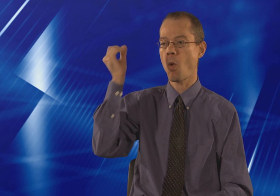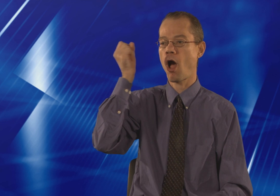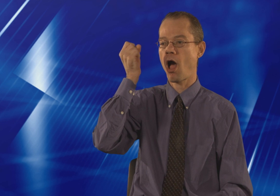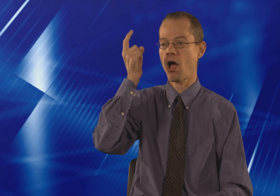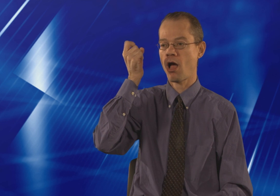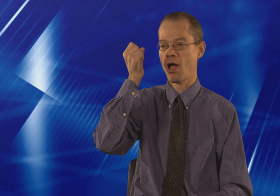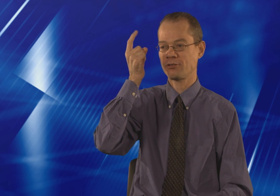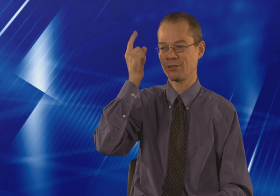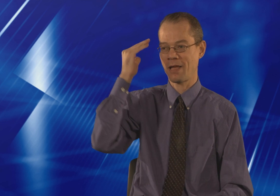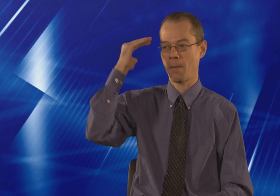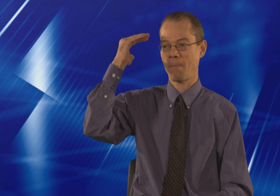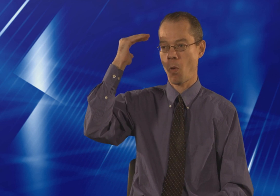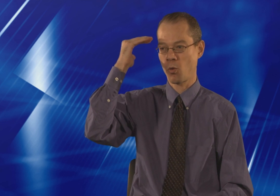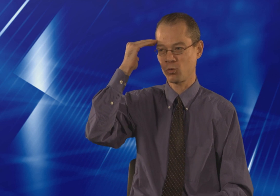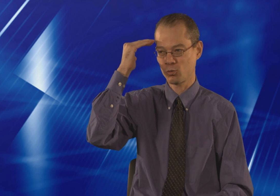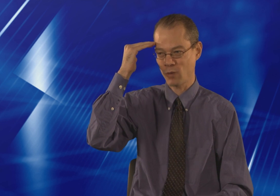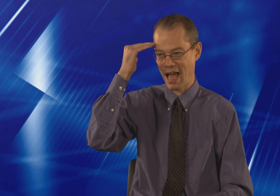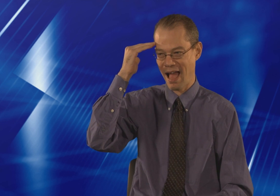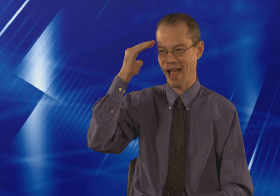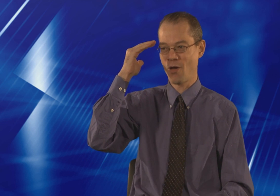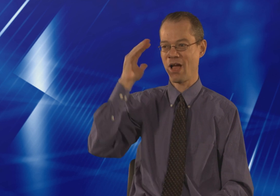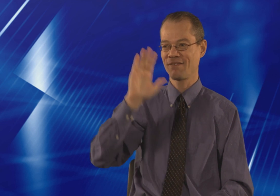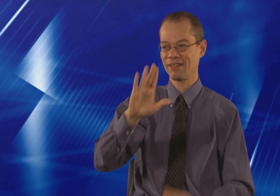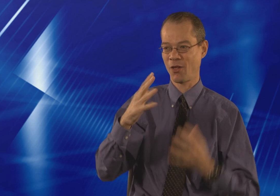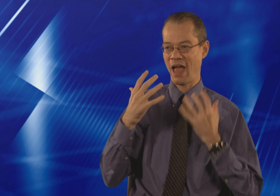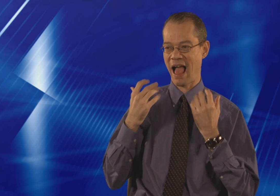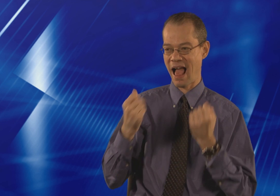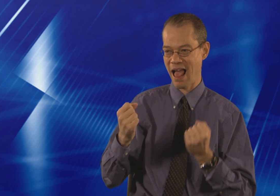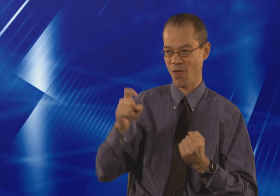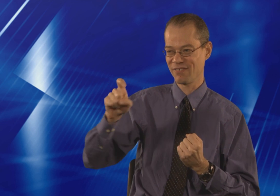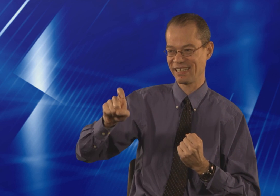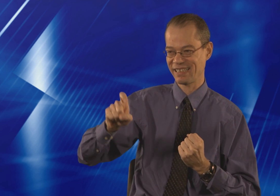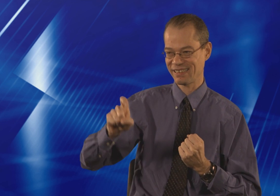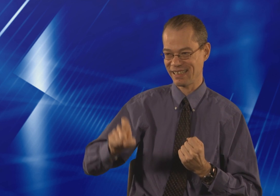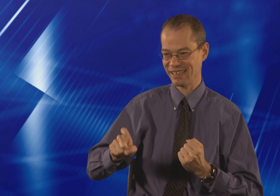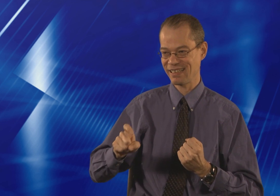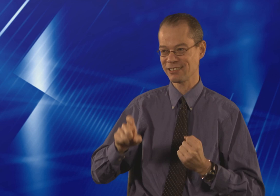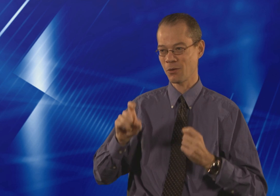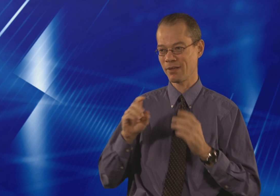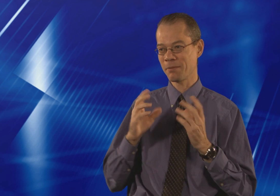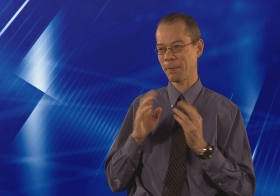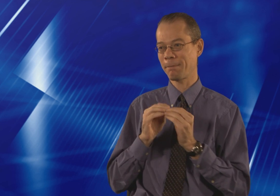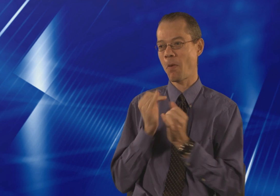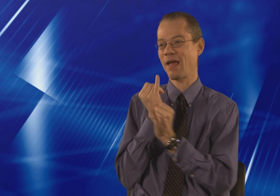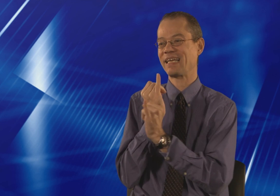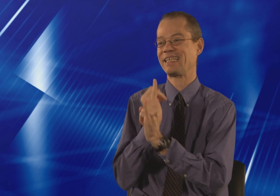would have more knowledge, more awareness of their health and their health needs.